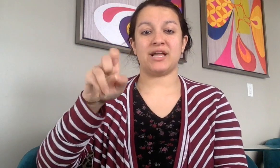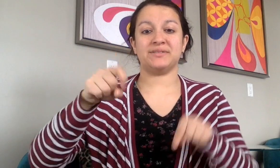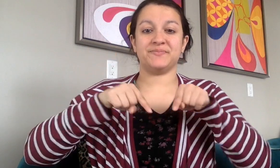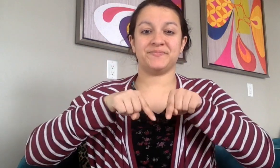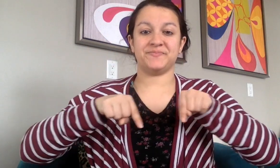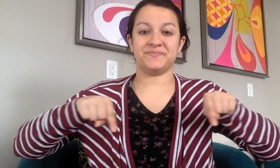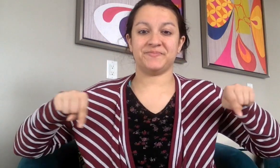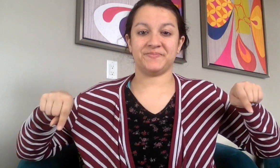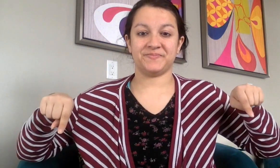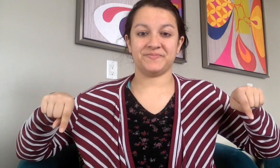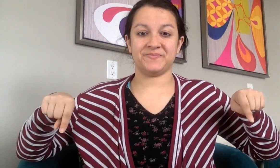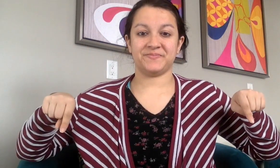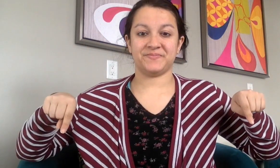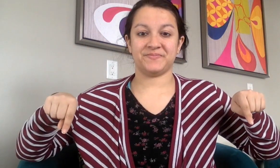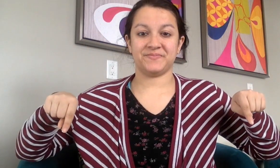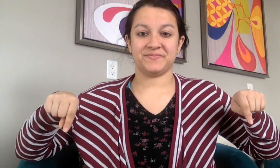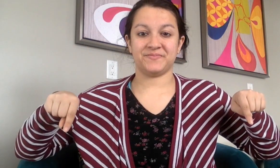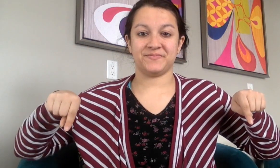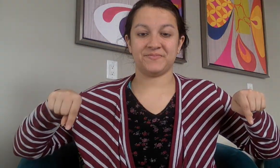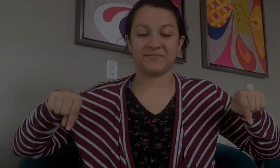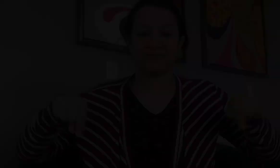dwcchiconfer2019.eventbrite.com